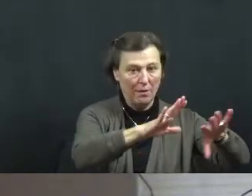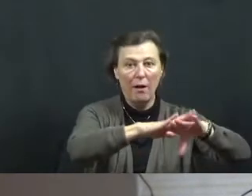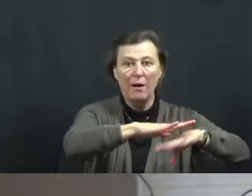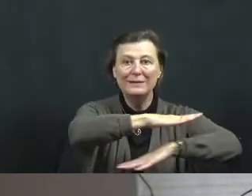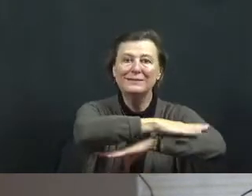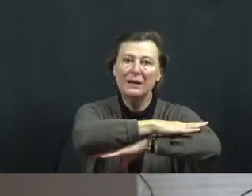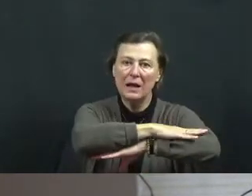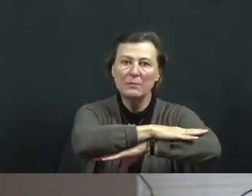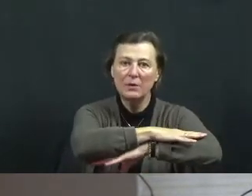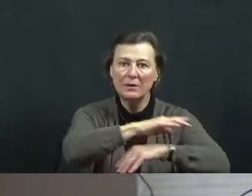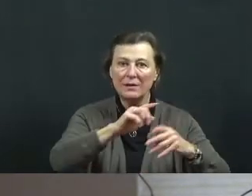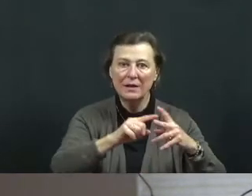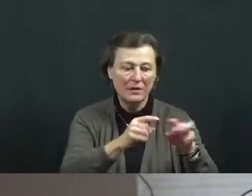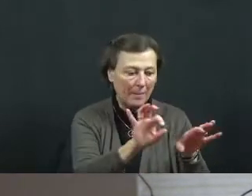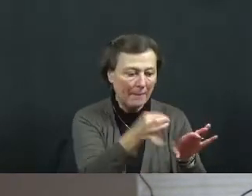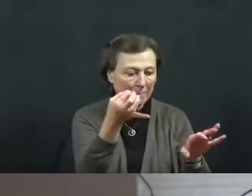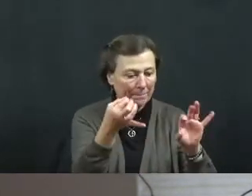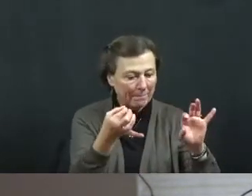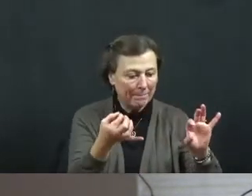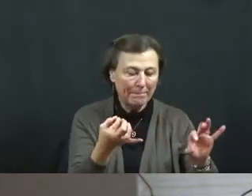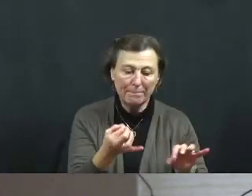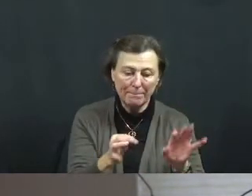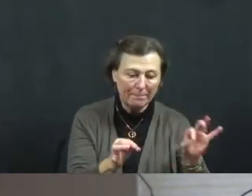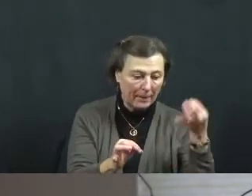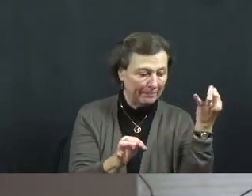He began popping off the kernels, one at a time.